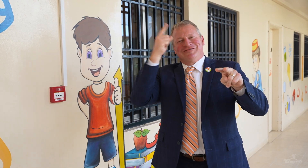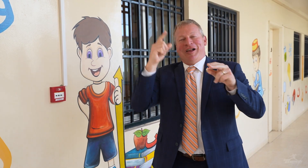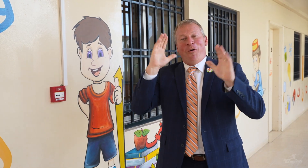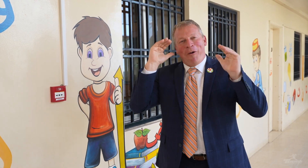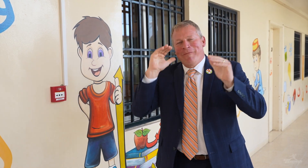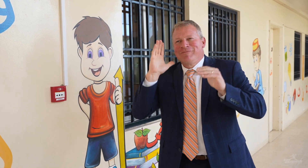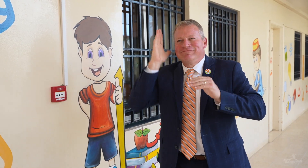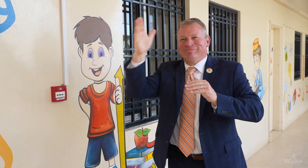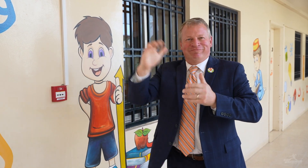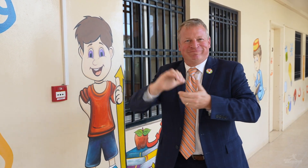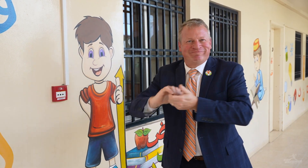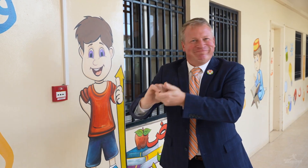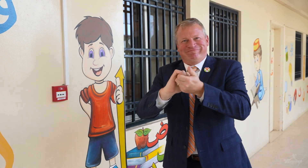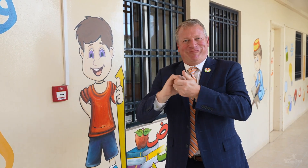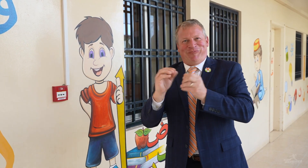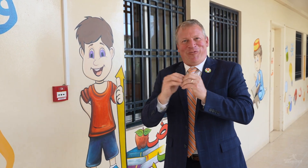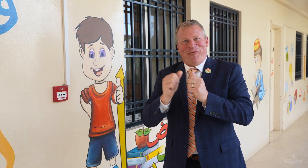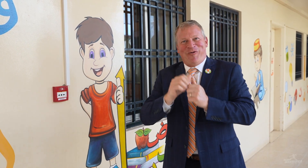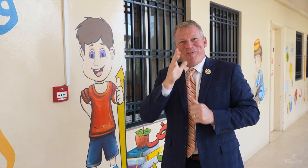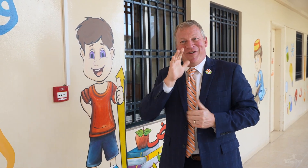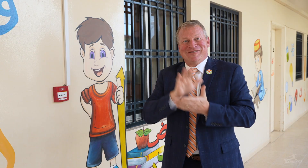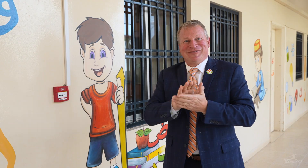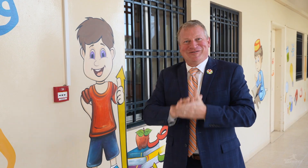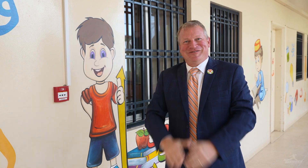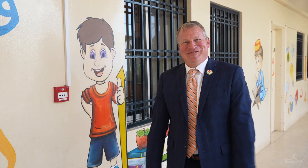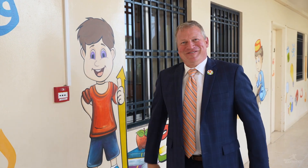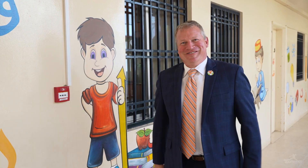and I hope for future collaboration with this school in Oman as well.